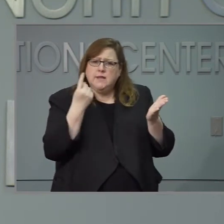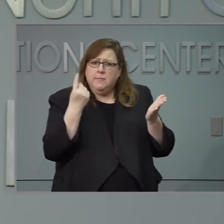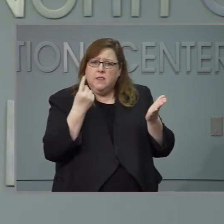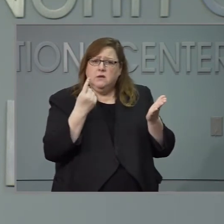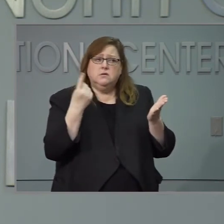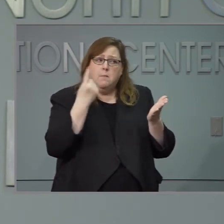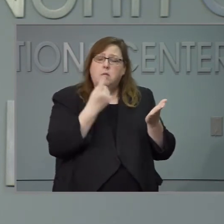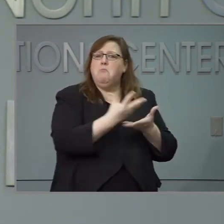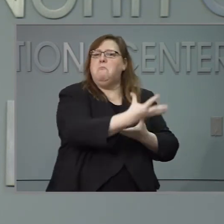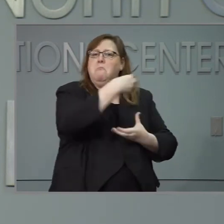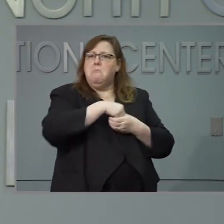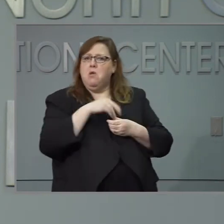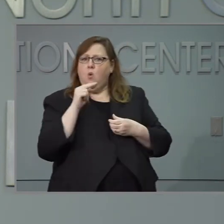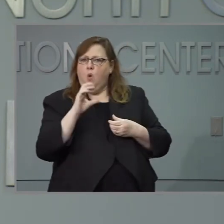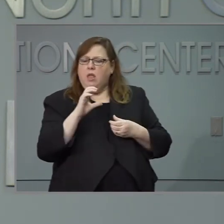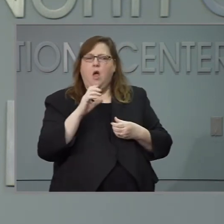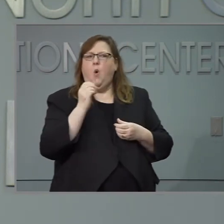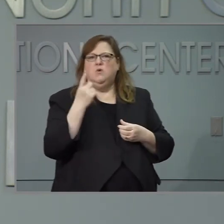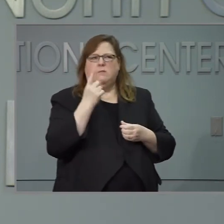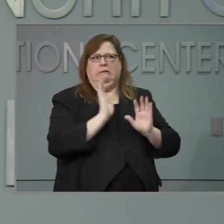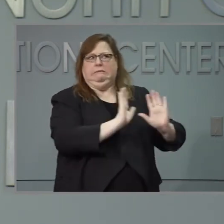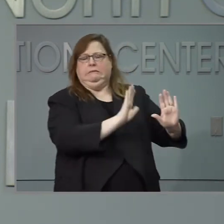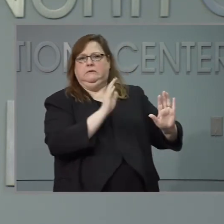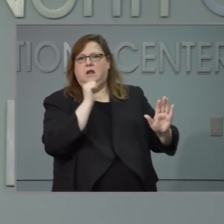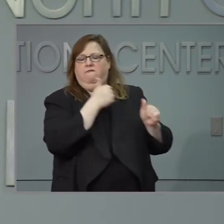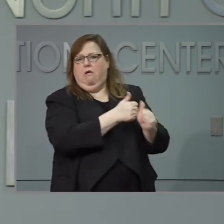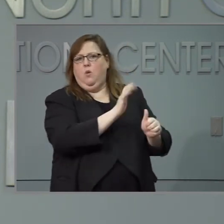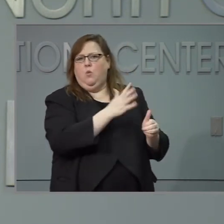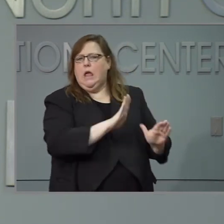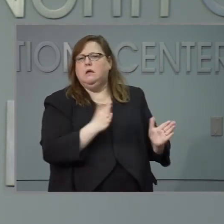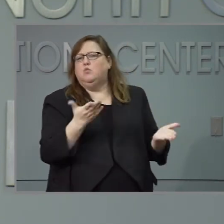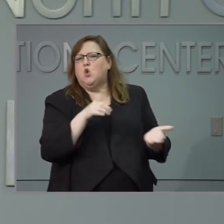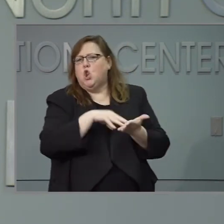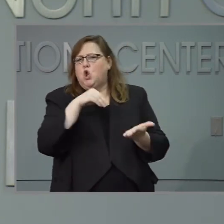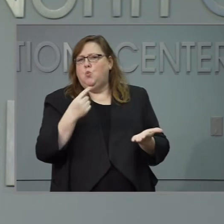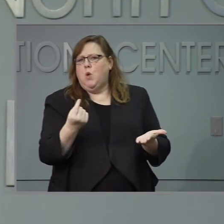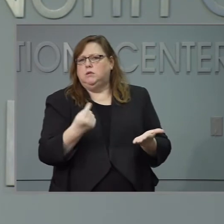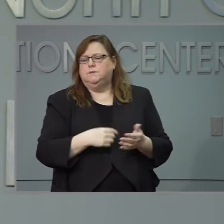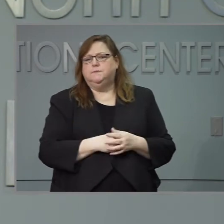UNO PUEDE TENER LOS DOS GRUPOS Y DOS COSAS, NO QUEREMOS RECORTES,